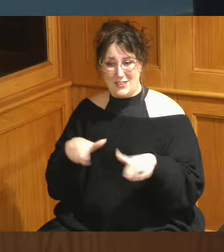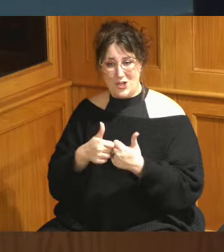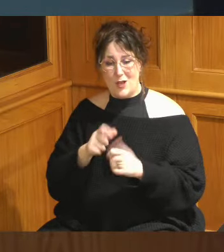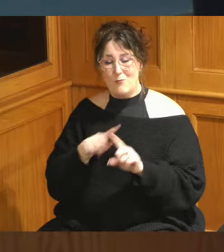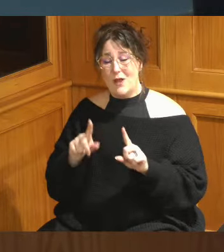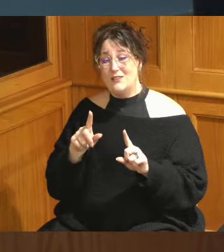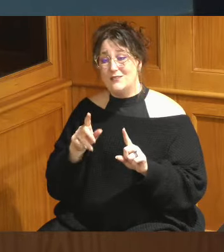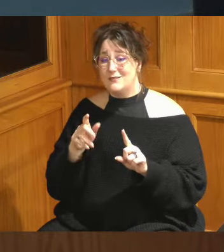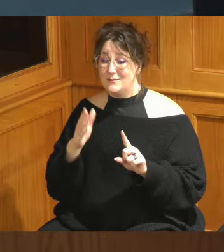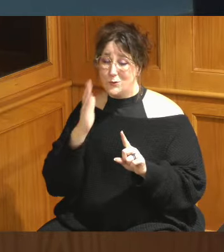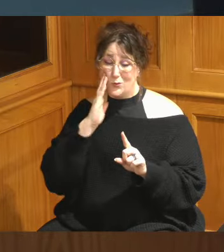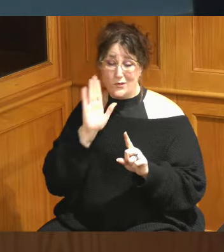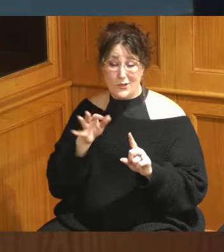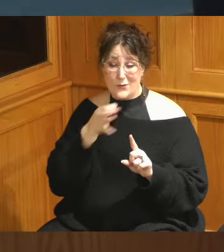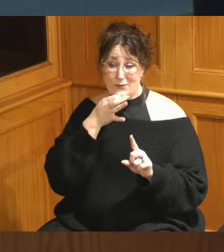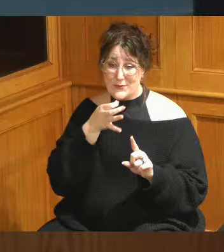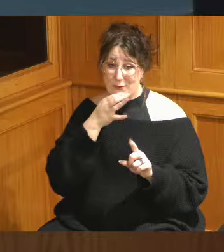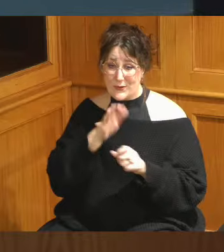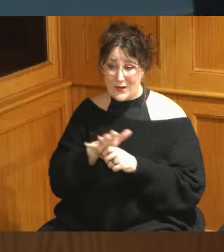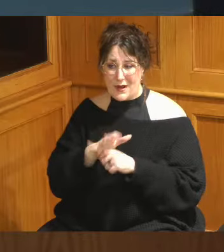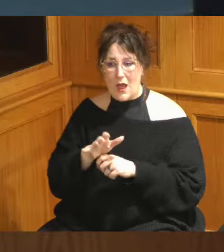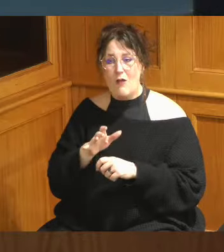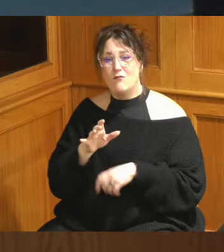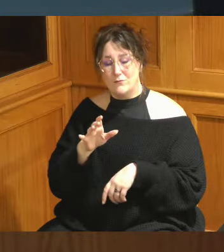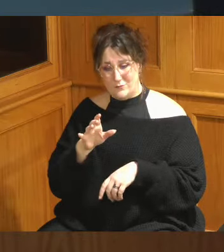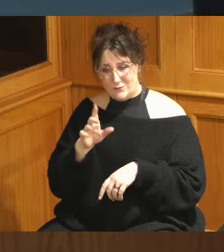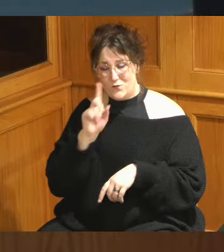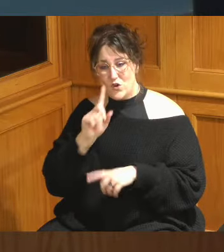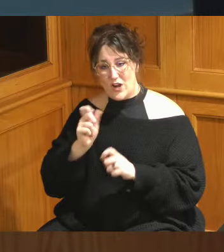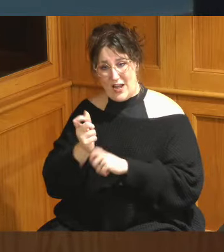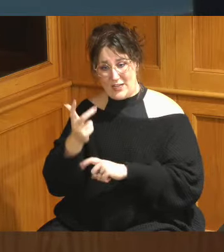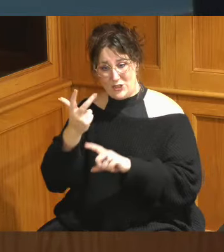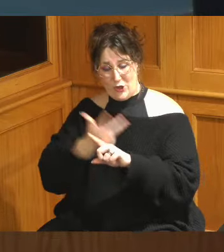right? We have projections in the first corner that are indicators of how we are doing. And